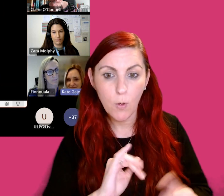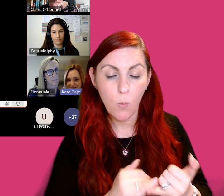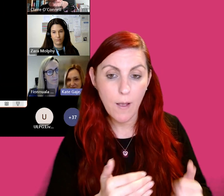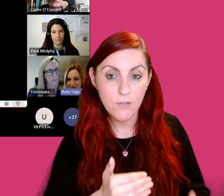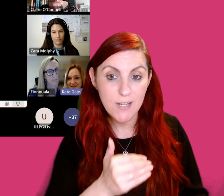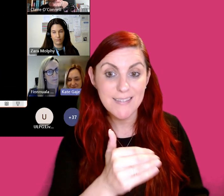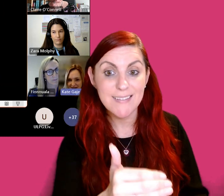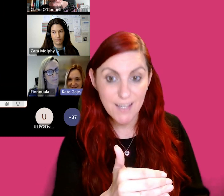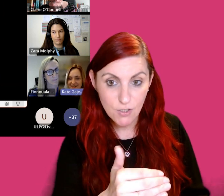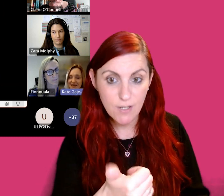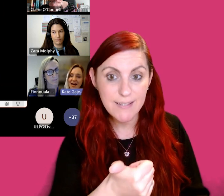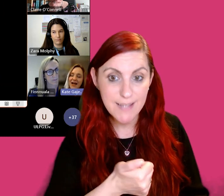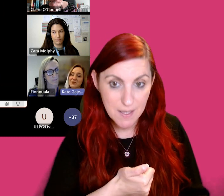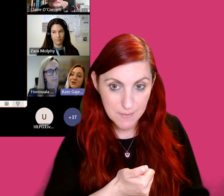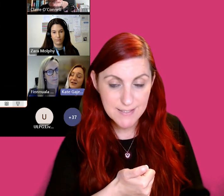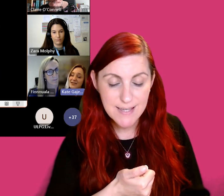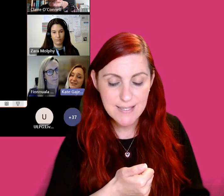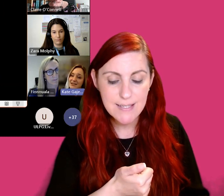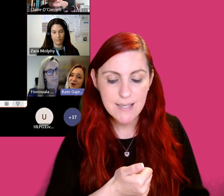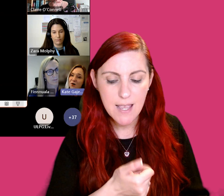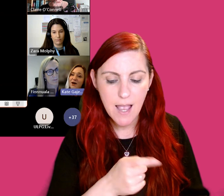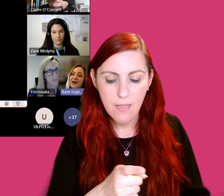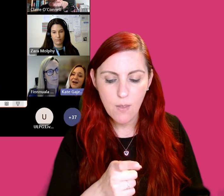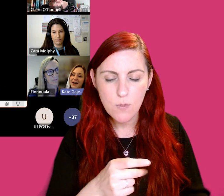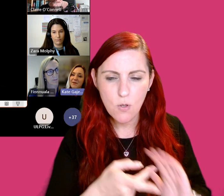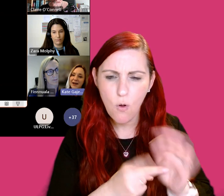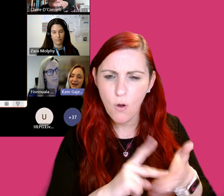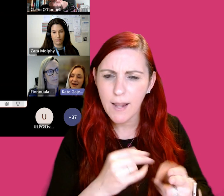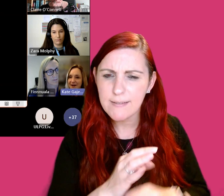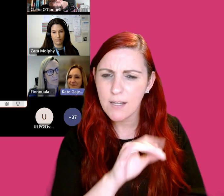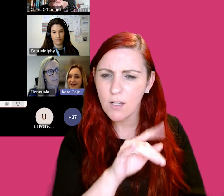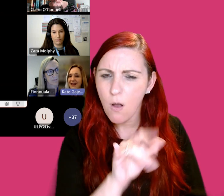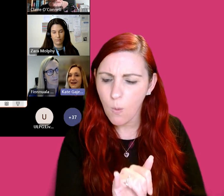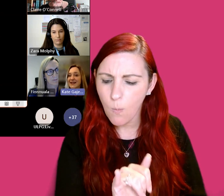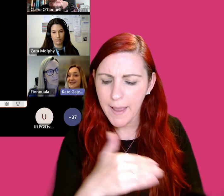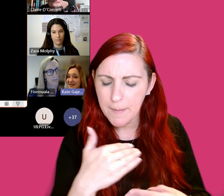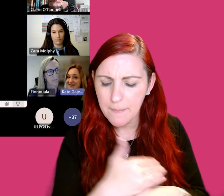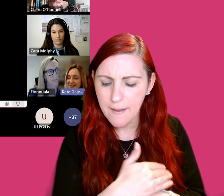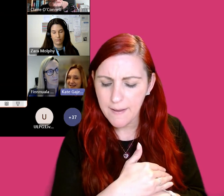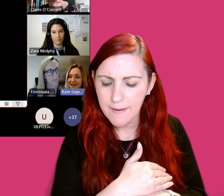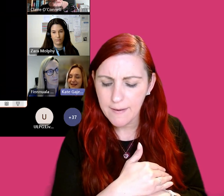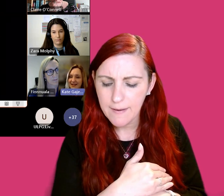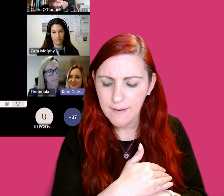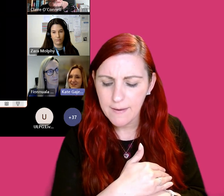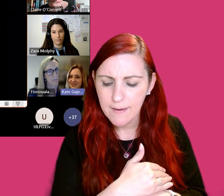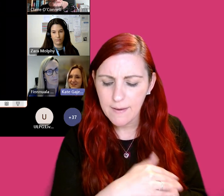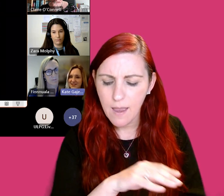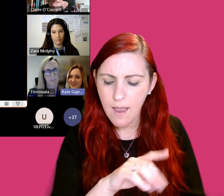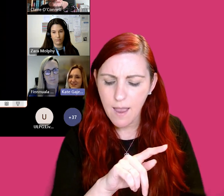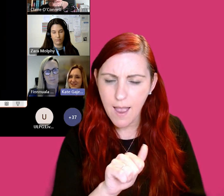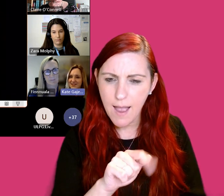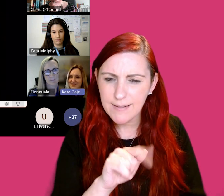uh with diabetes and pregnancy it was organized in goway uh by um uh Atlantic uh study and I think it